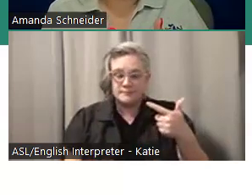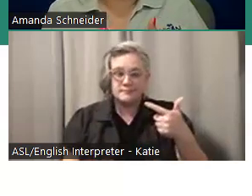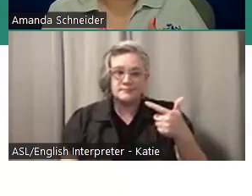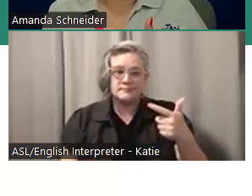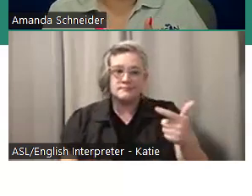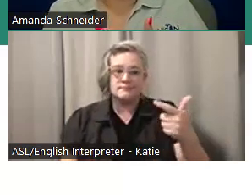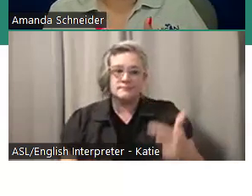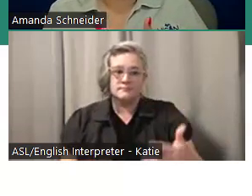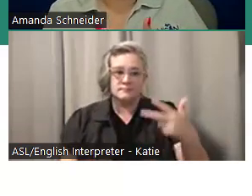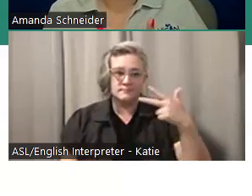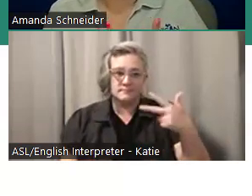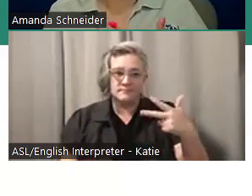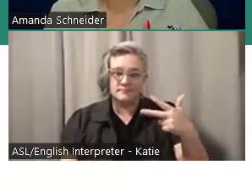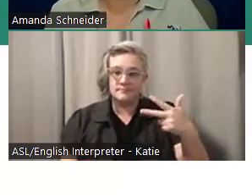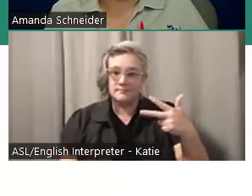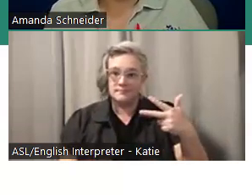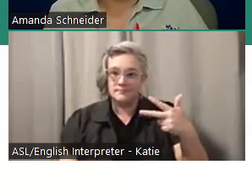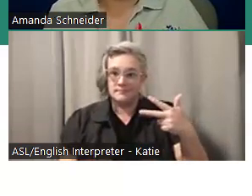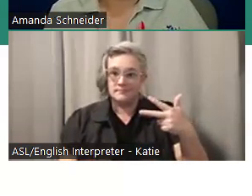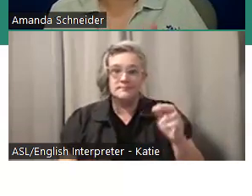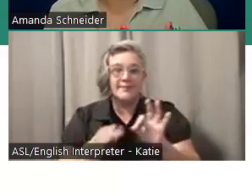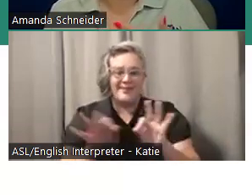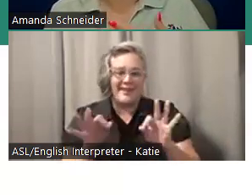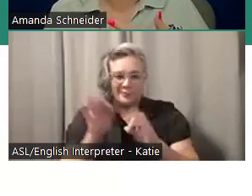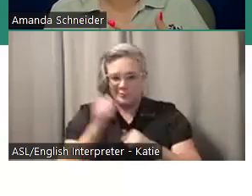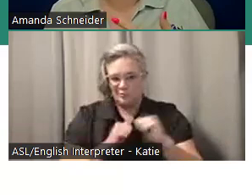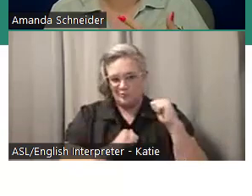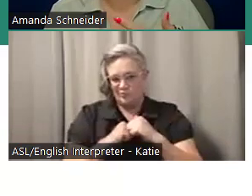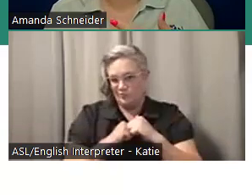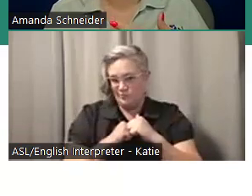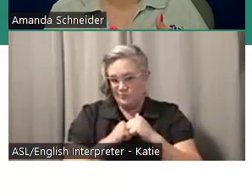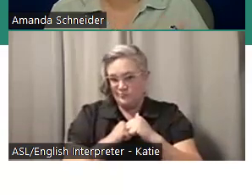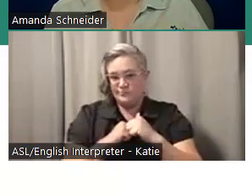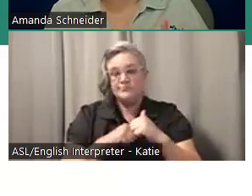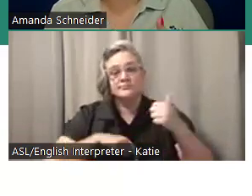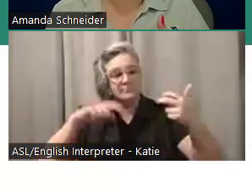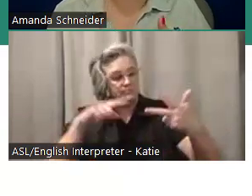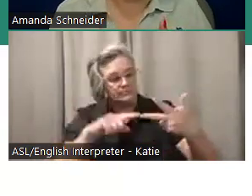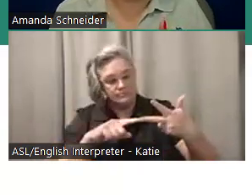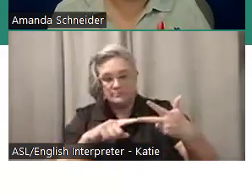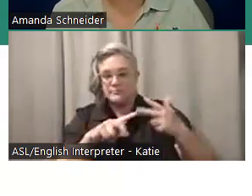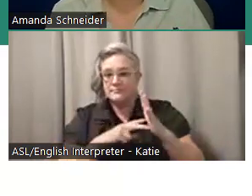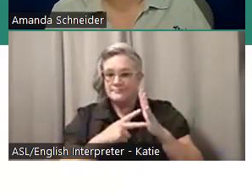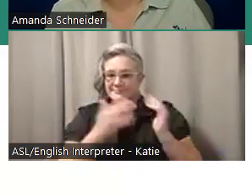The next, um, thing is language structures. So we're talking about knowledge of grammar.